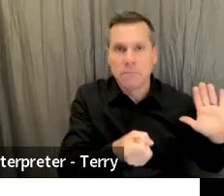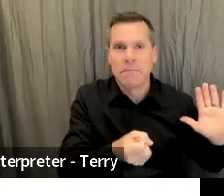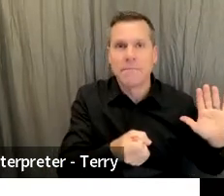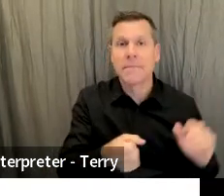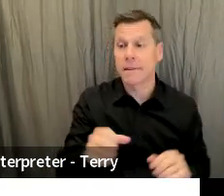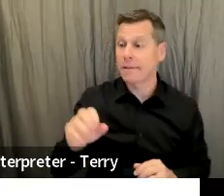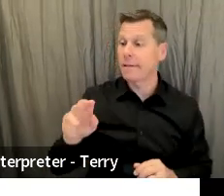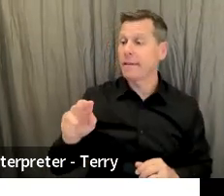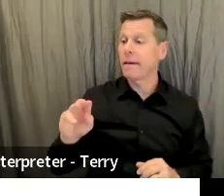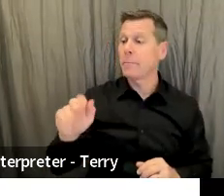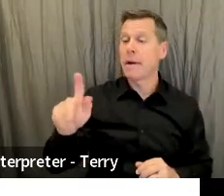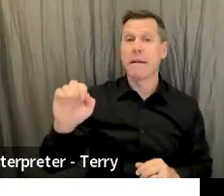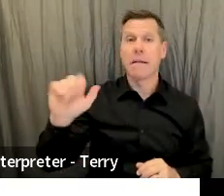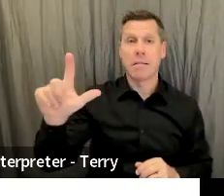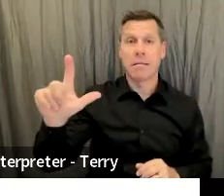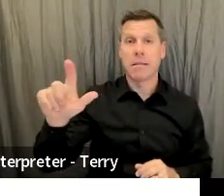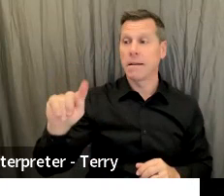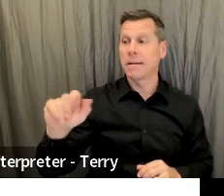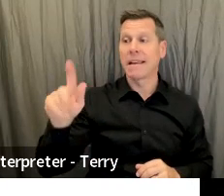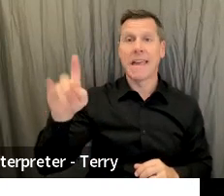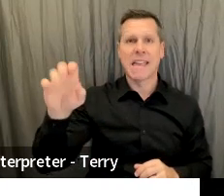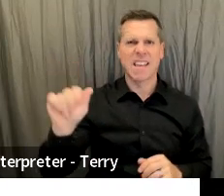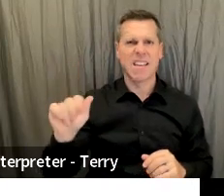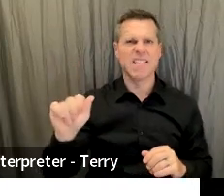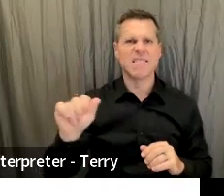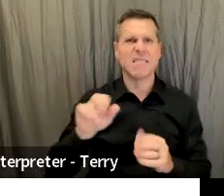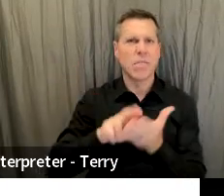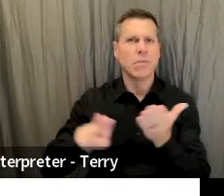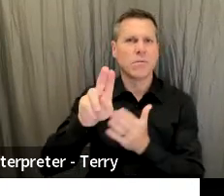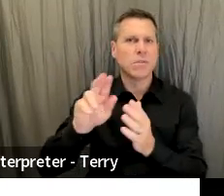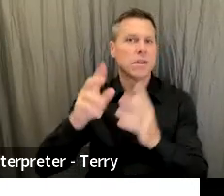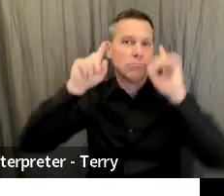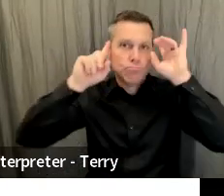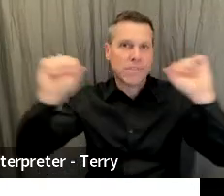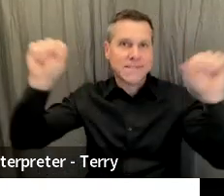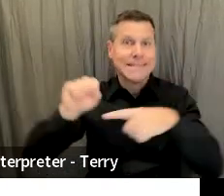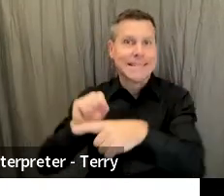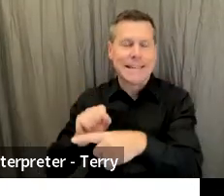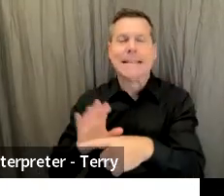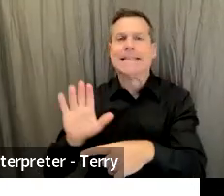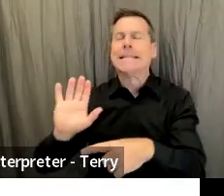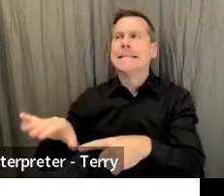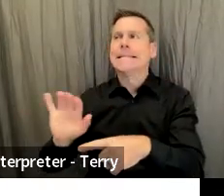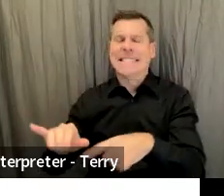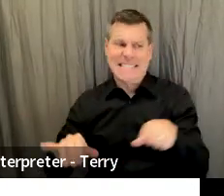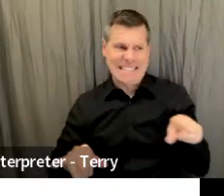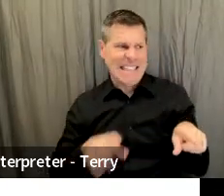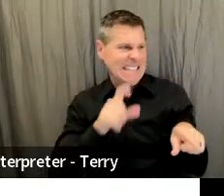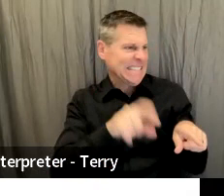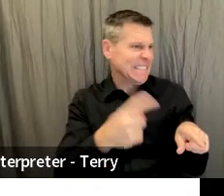he really wanted to take this need that we found and turn it into something tangible